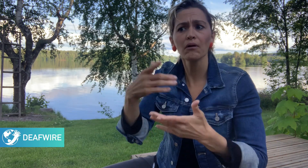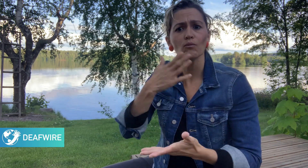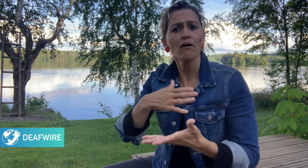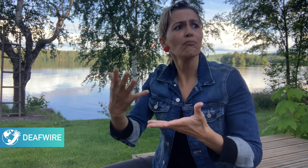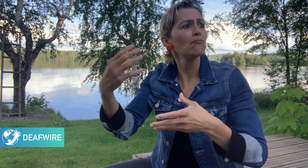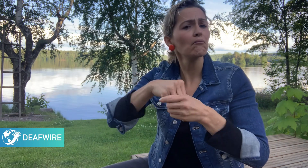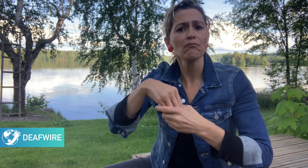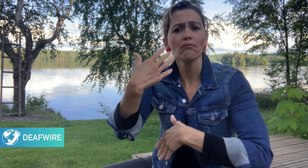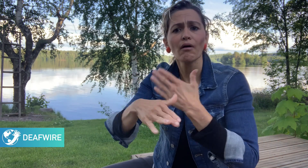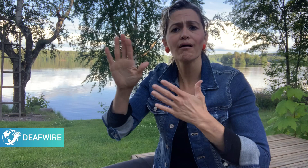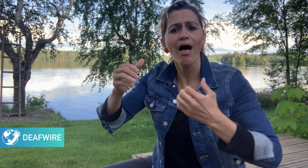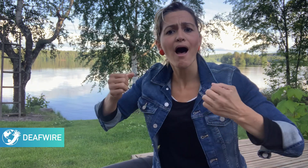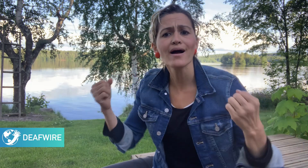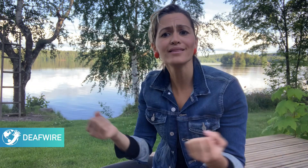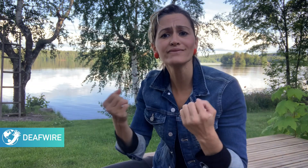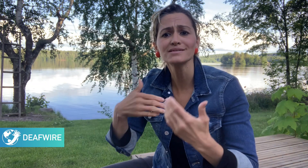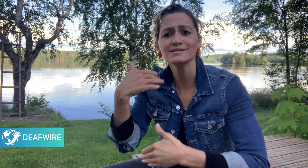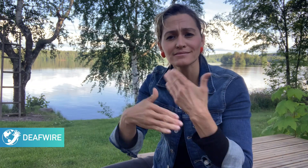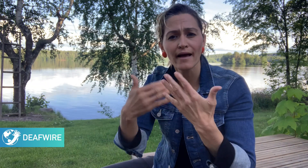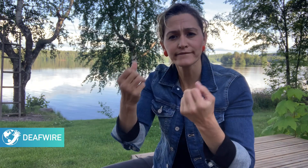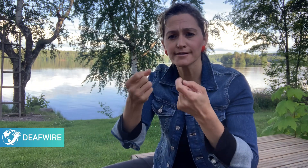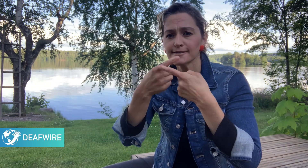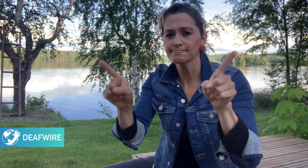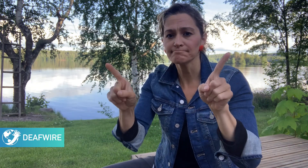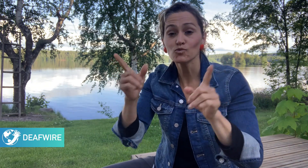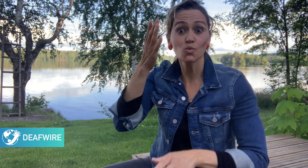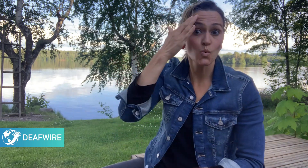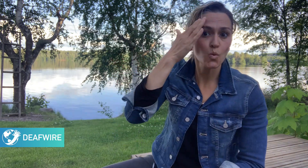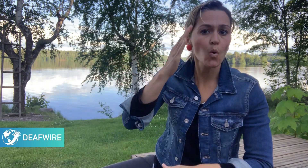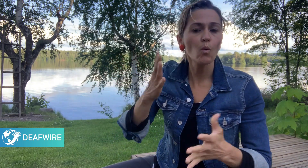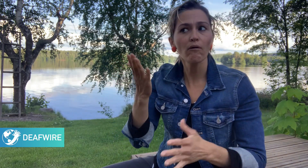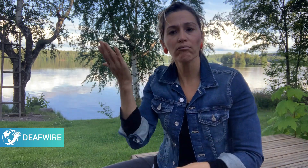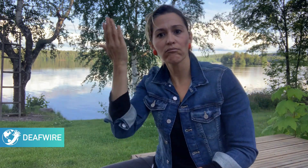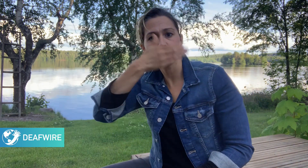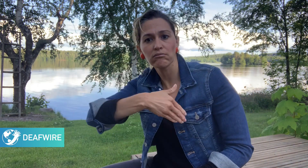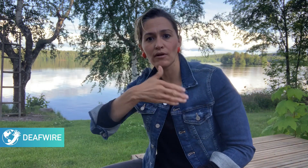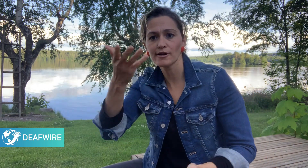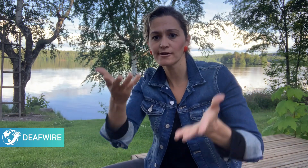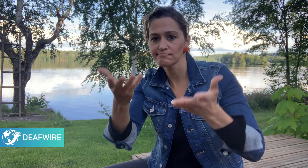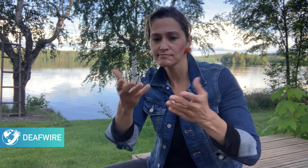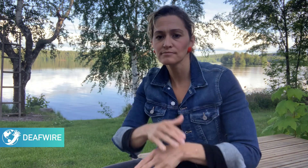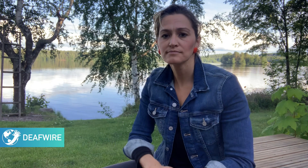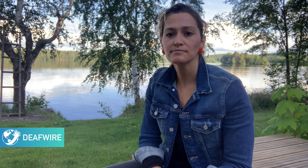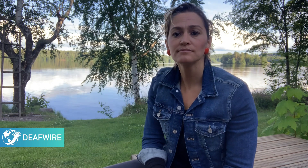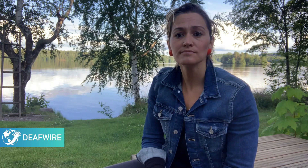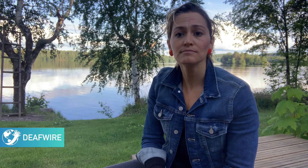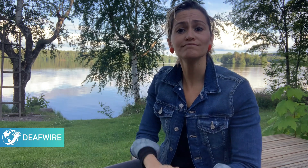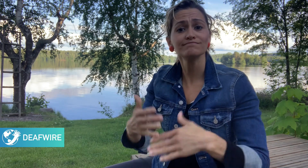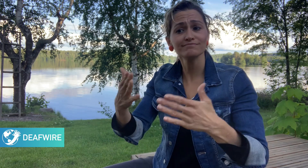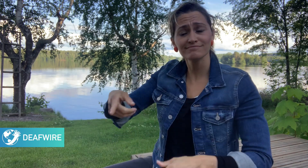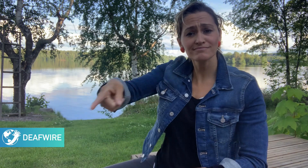everyone in their activities. As the Deaf community